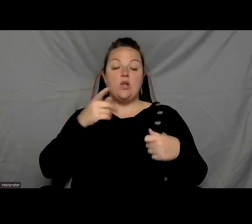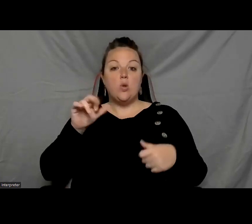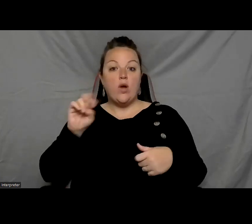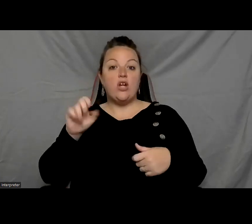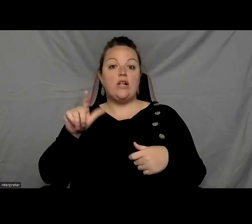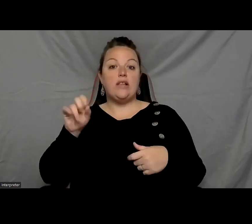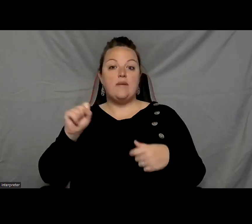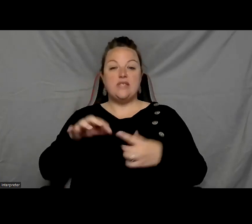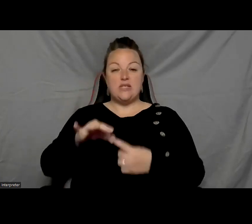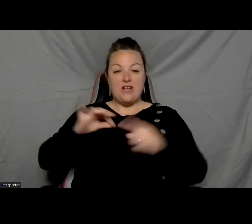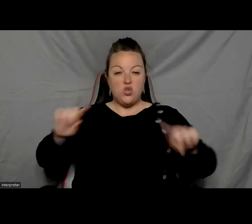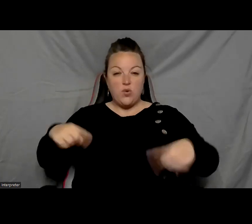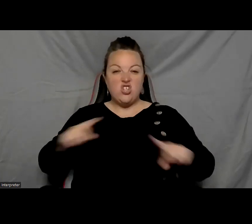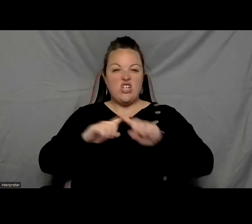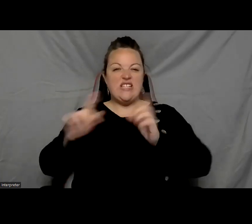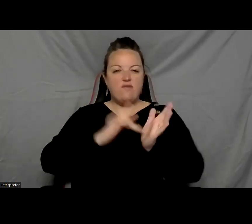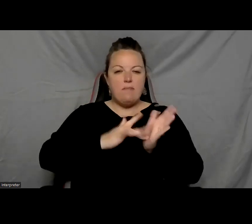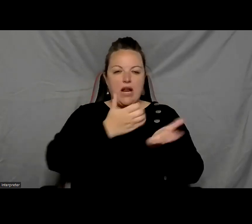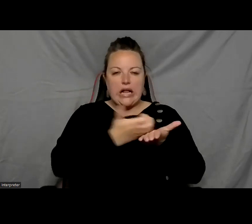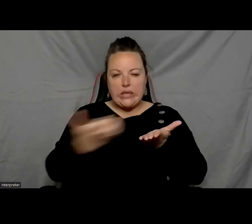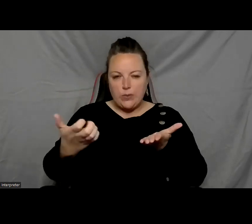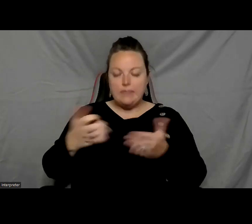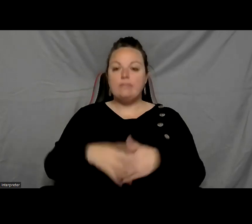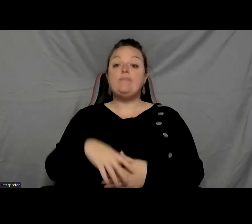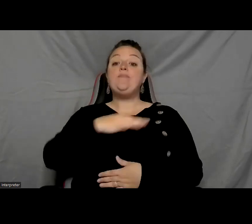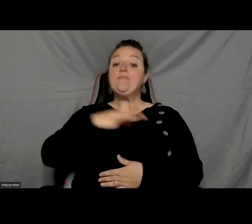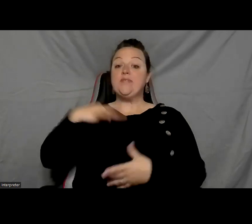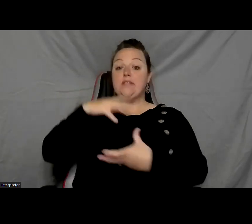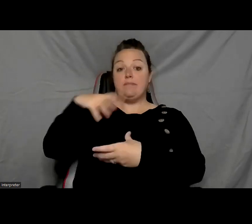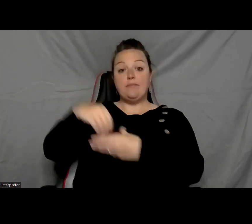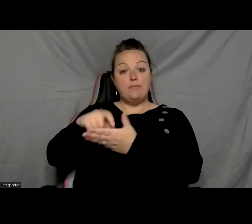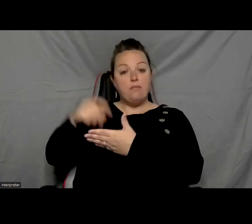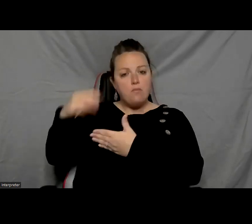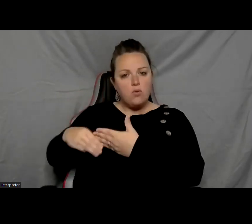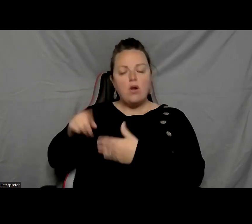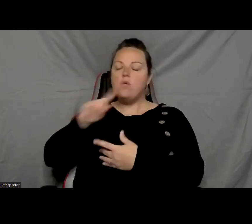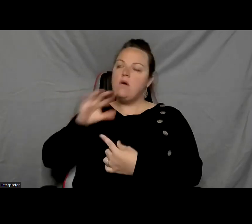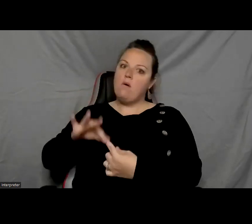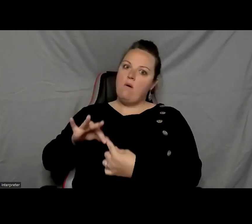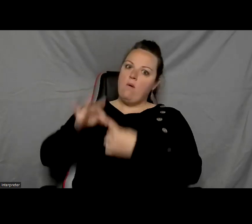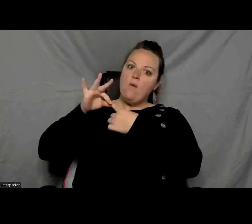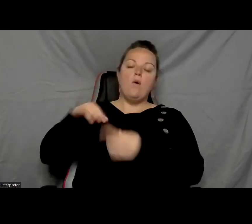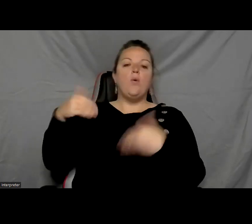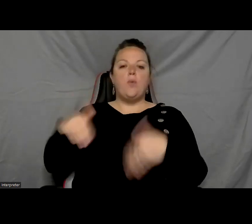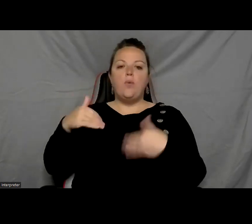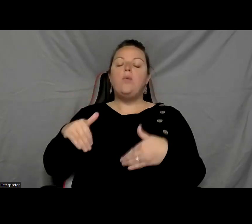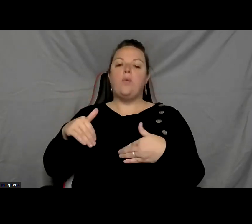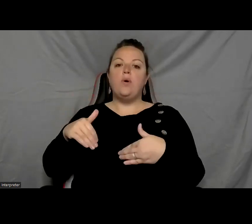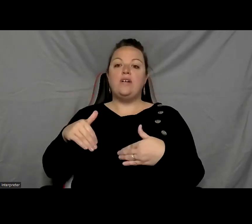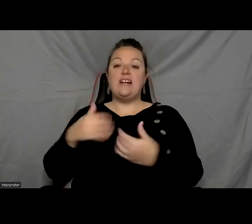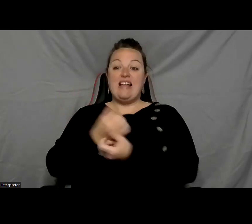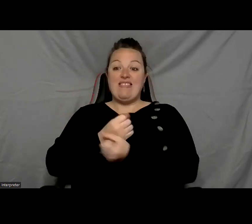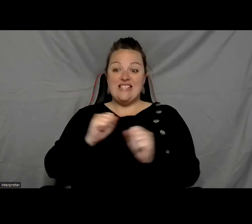chairs. The staff are essential and they truly hold the safety, the lives of each of these